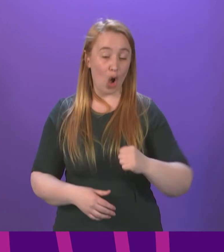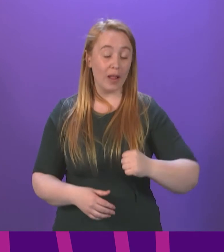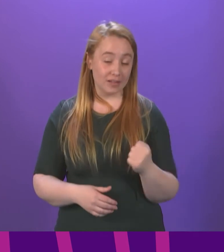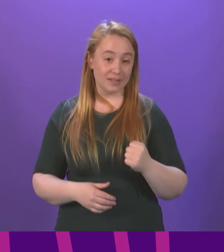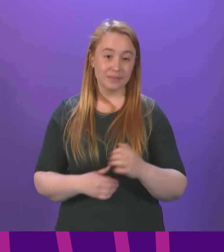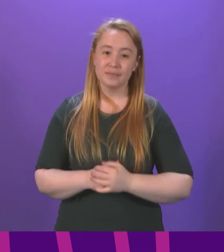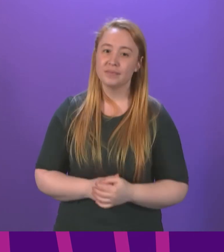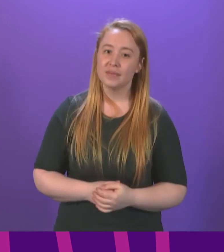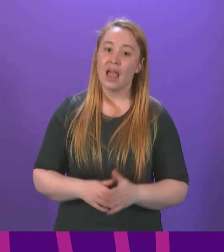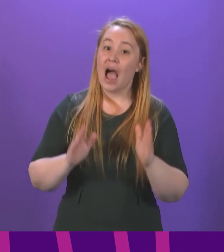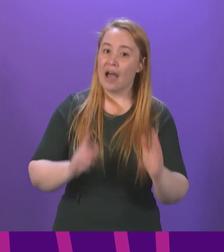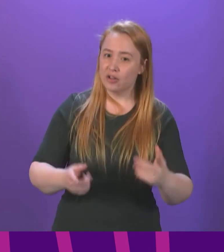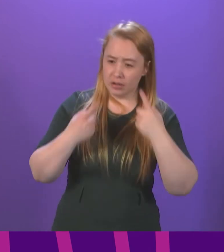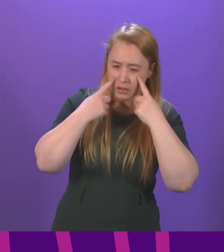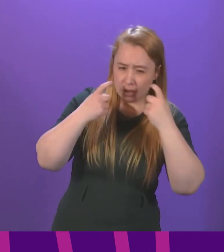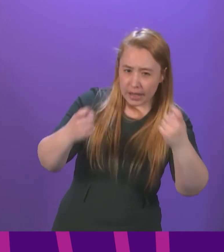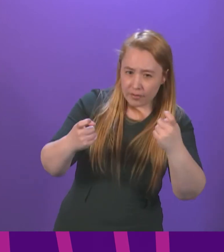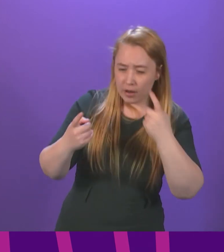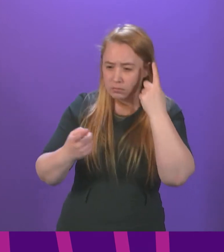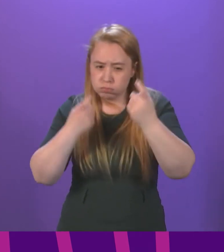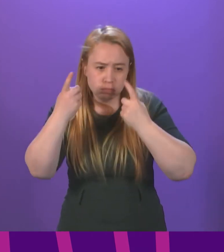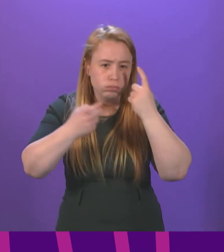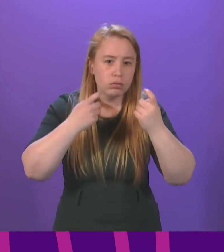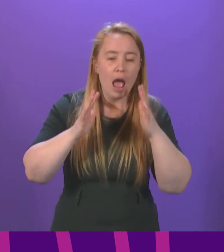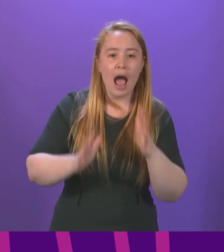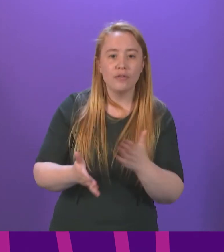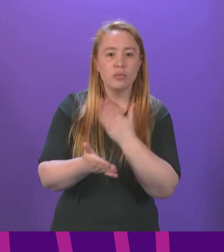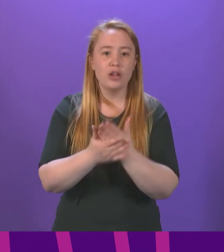However, we must remain vigilant, and it is critical that we continue to utilise testing